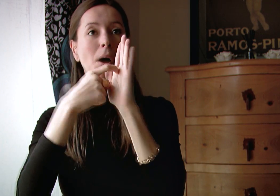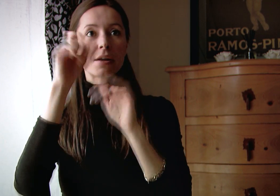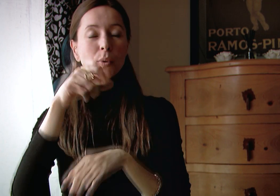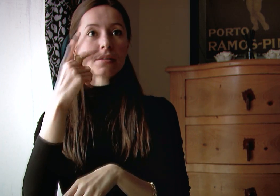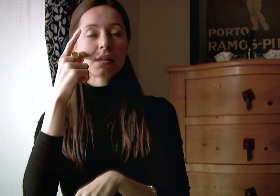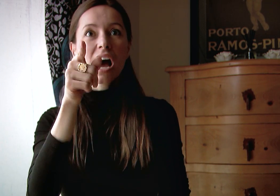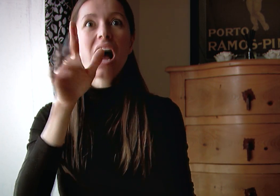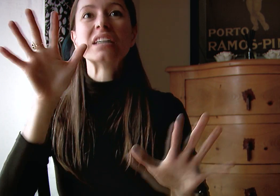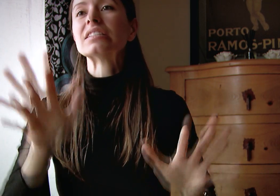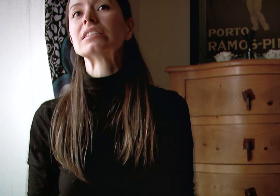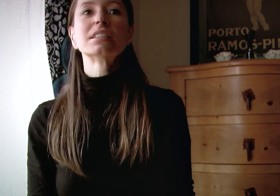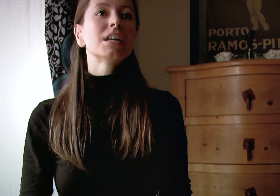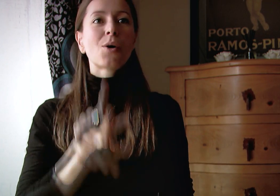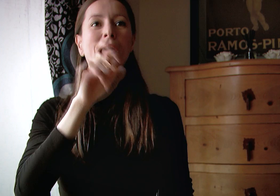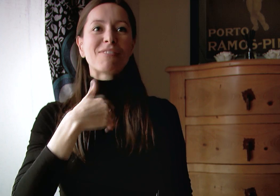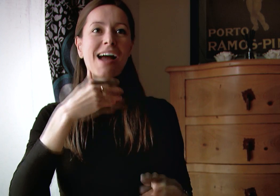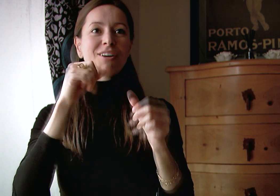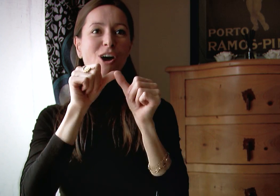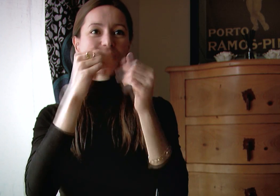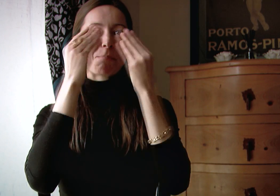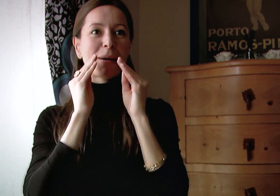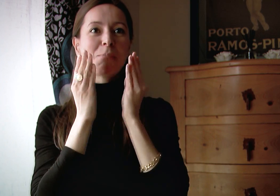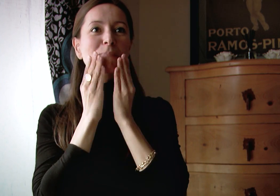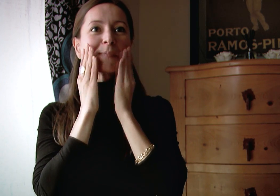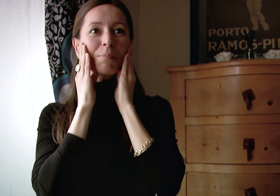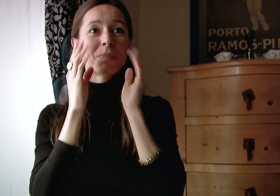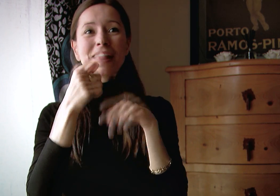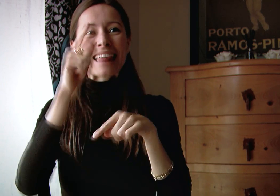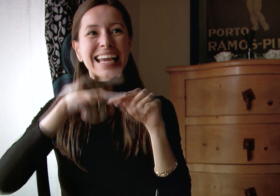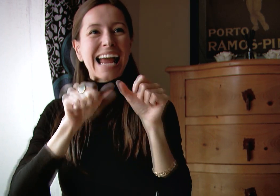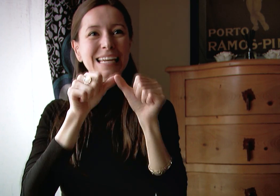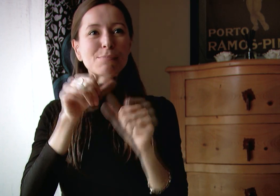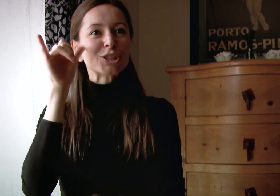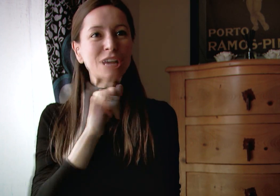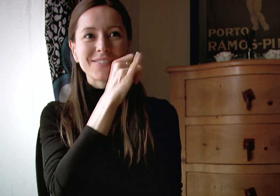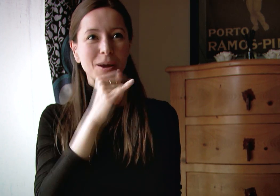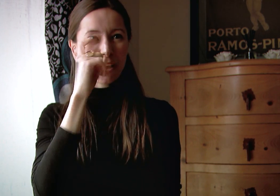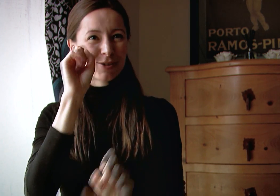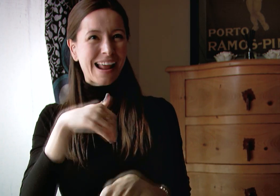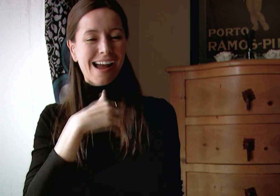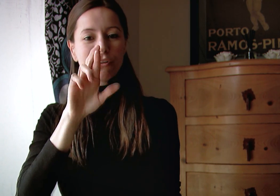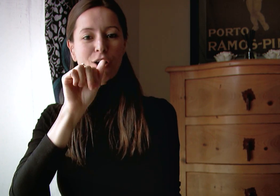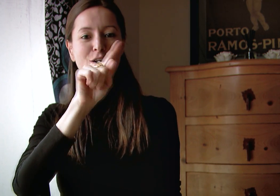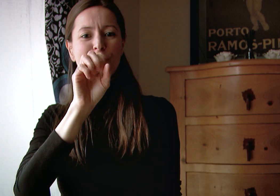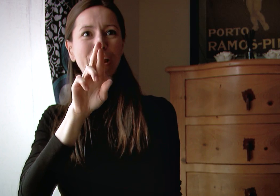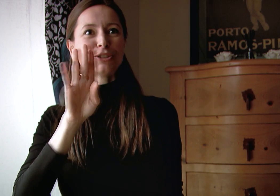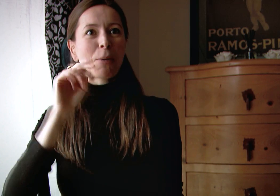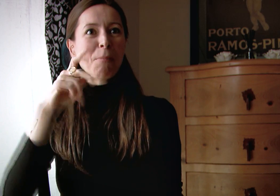immediately. They need constant make up work. They can't keep shaving because then they become susceptible to razor burns,